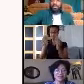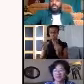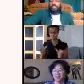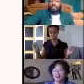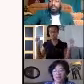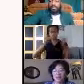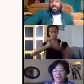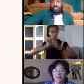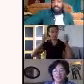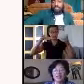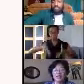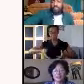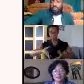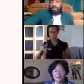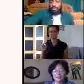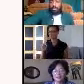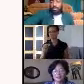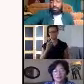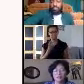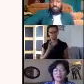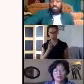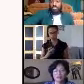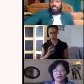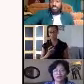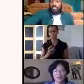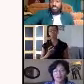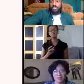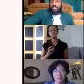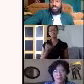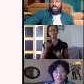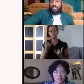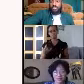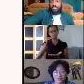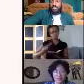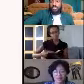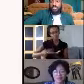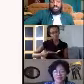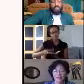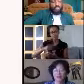to be able to talk about it, to be contributing to a culture that can speak to it is part